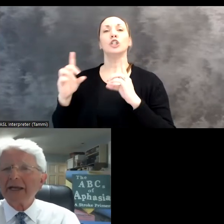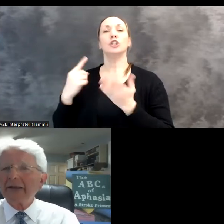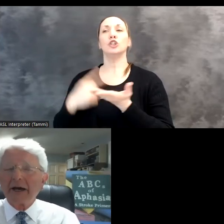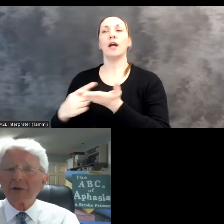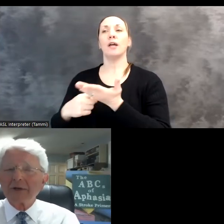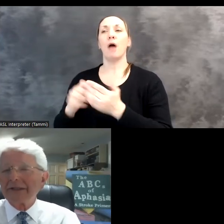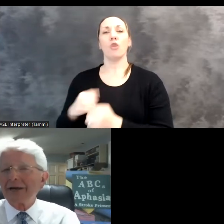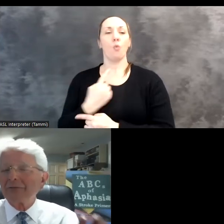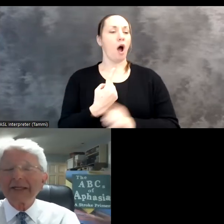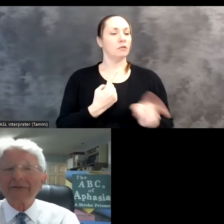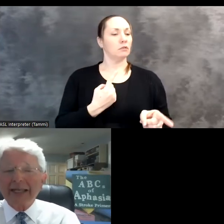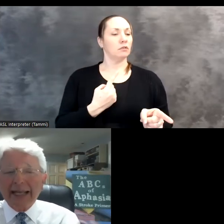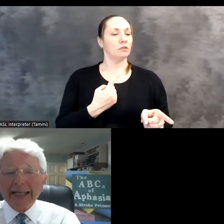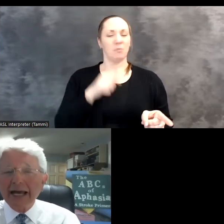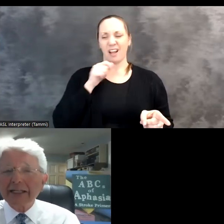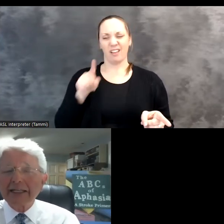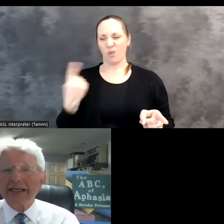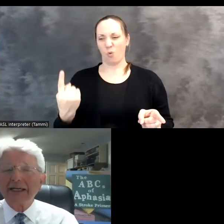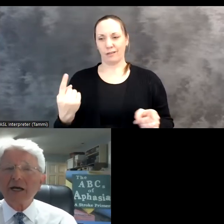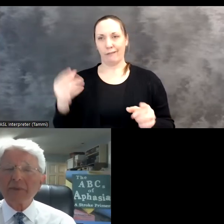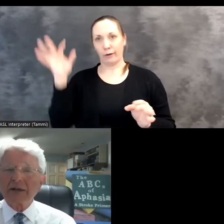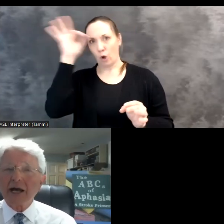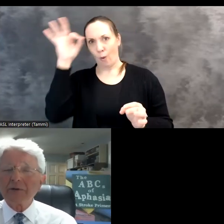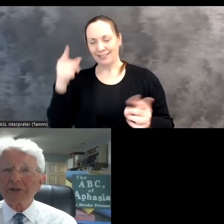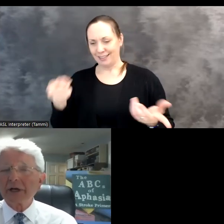I ask more and more and more going forward as opposed to just talking